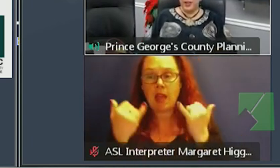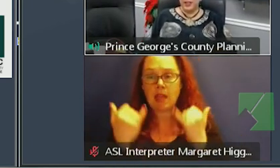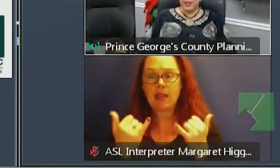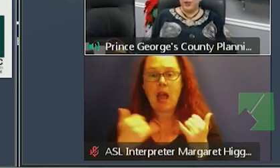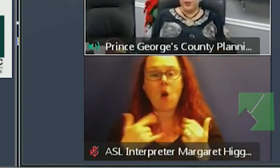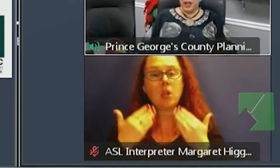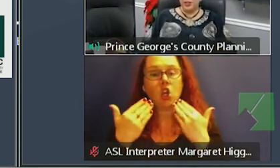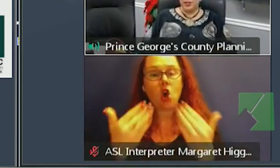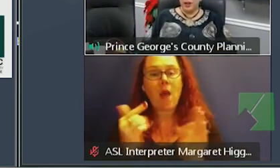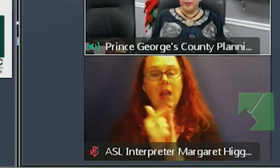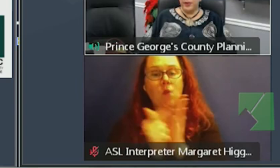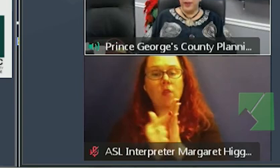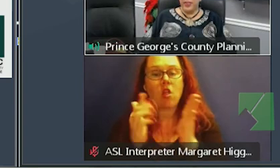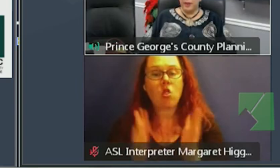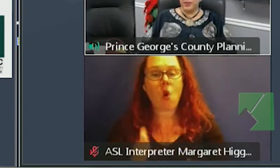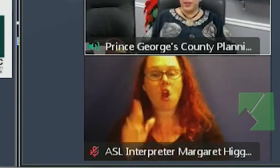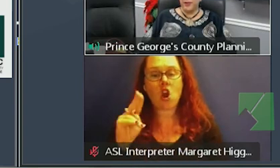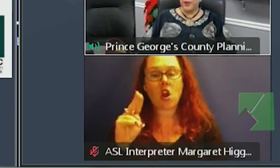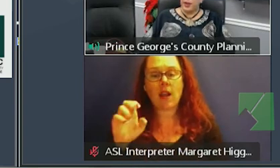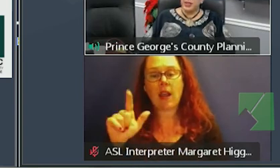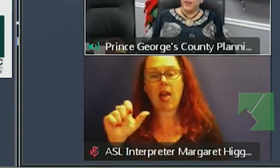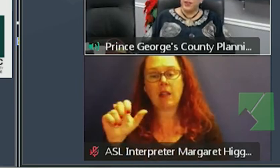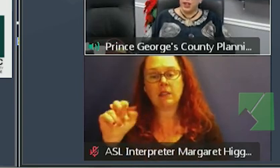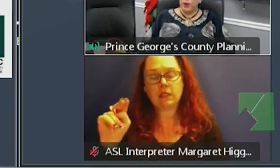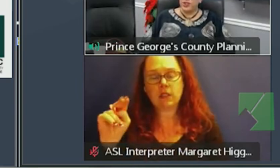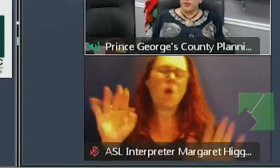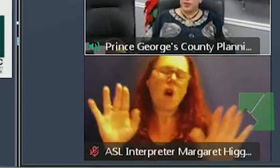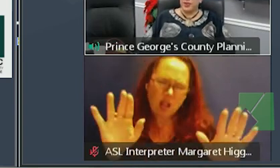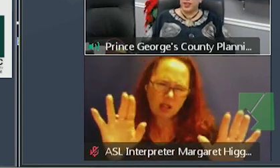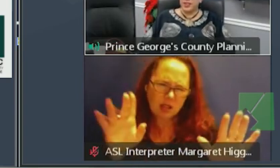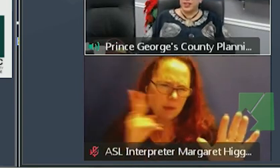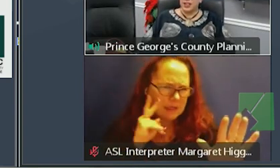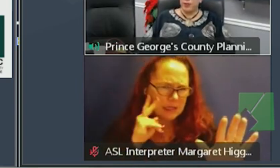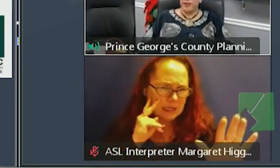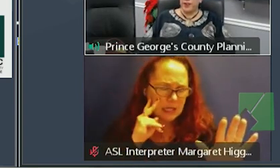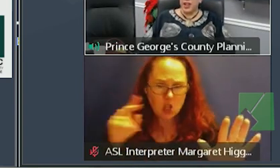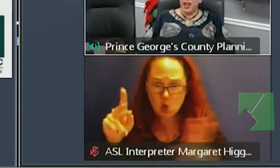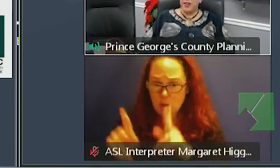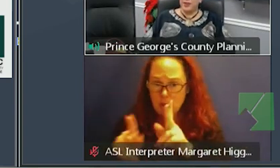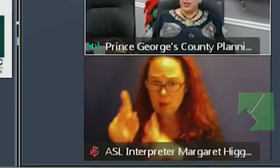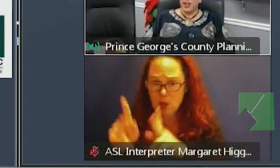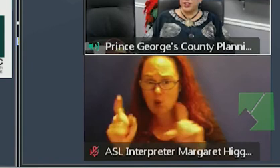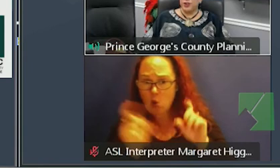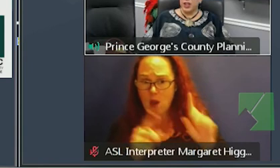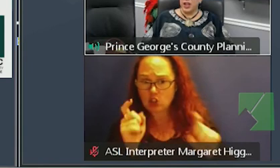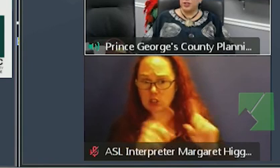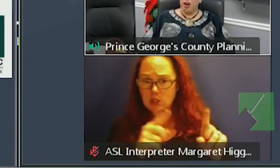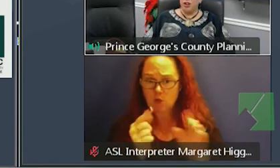if you would like to, I think Mr. Nell, well, let me see if there's any questions of Mr. Nelson at this point first, and then Mr. Nelson, if you would like to call on Ms.